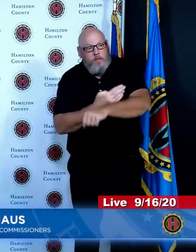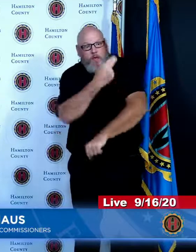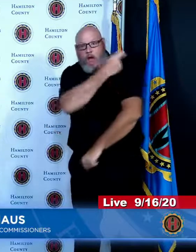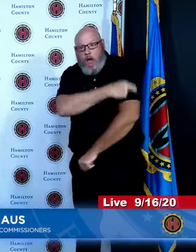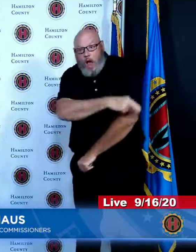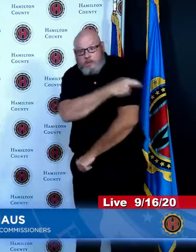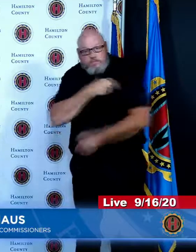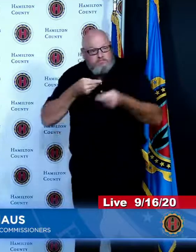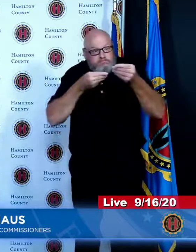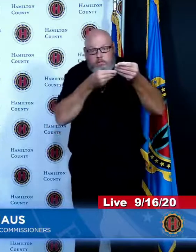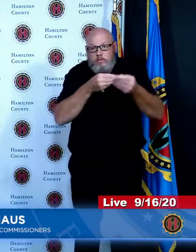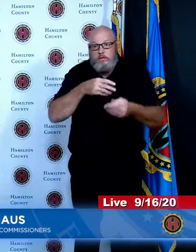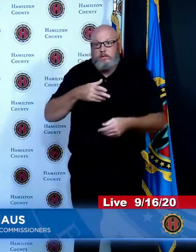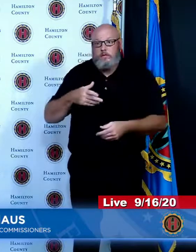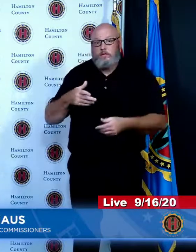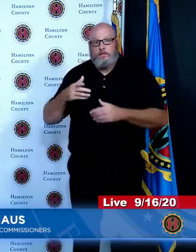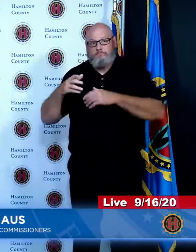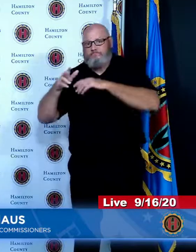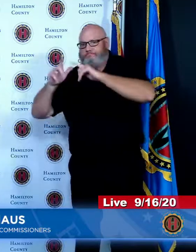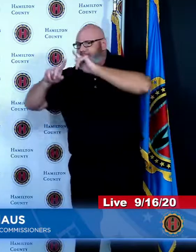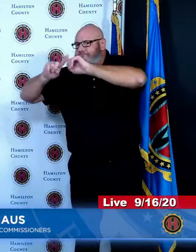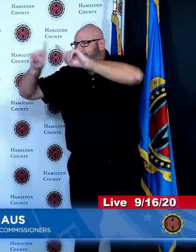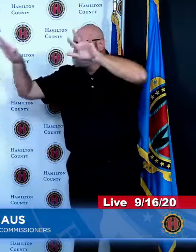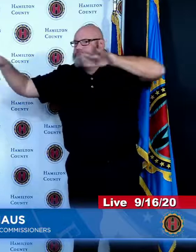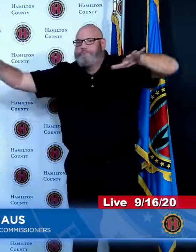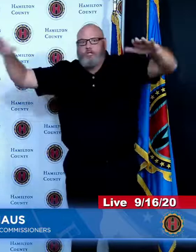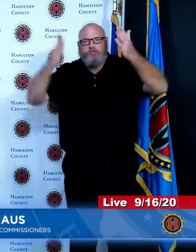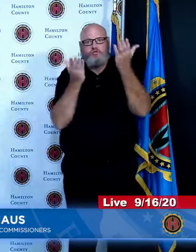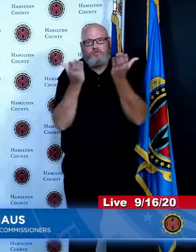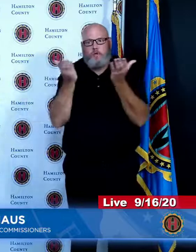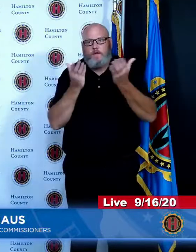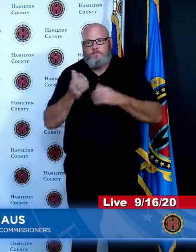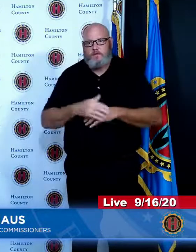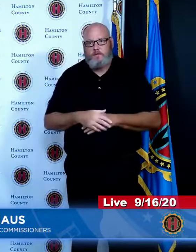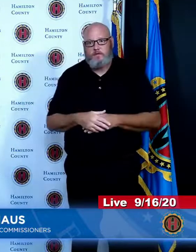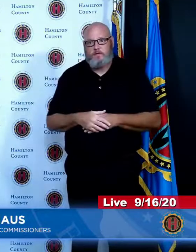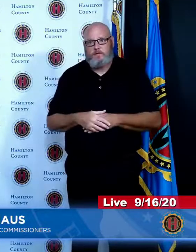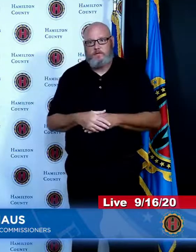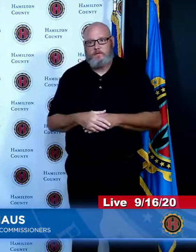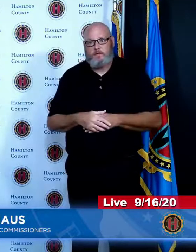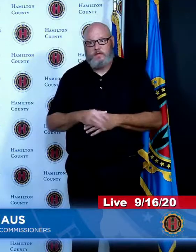amount over 10 years is 1.1 billion dollars lost